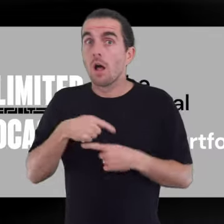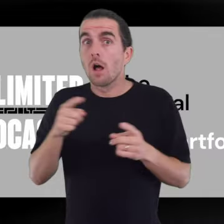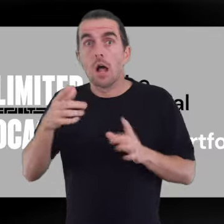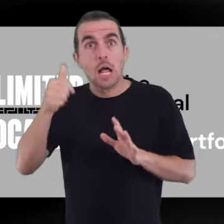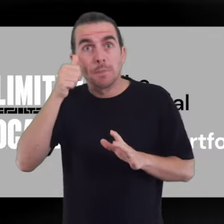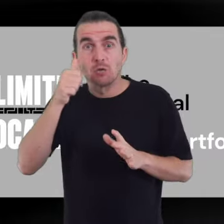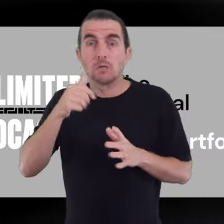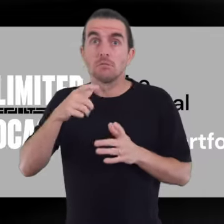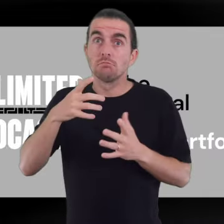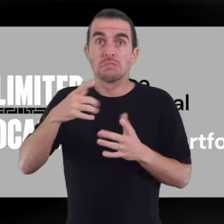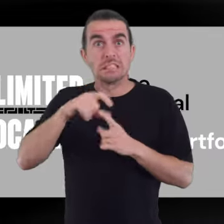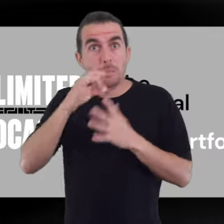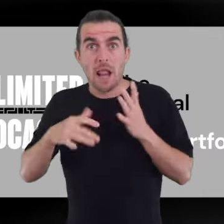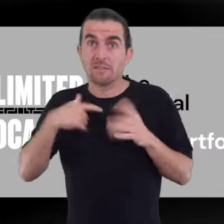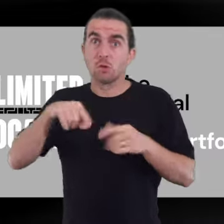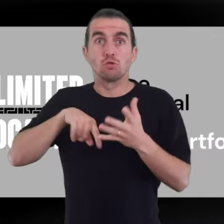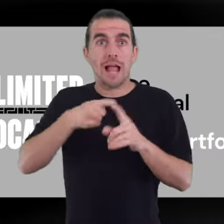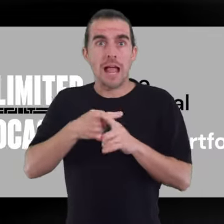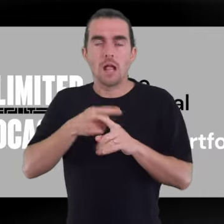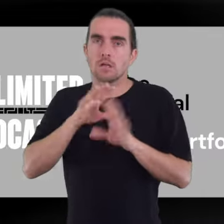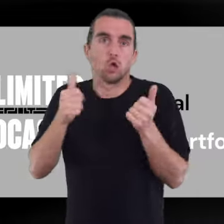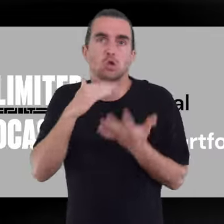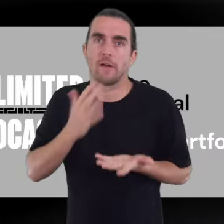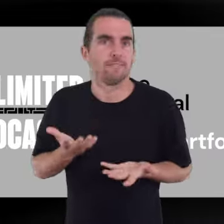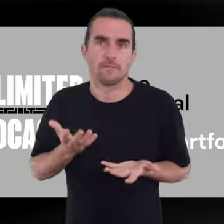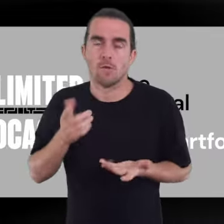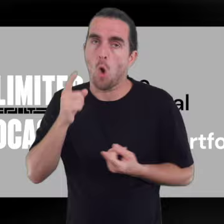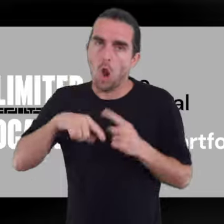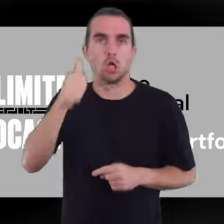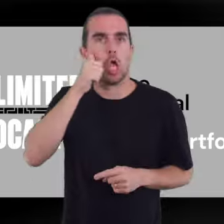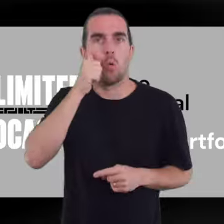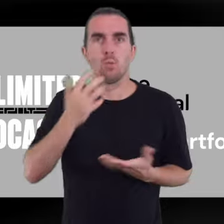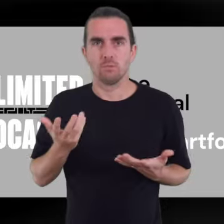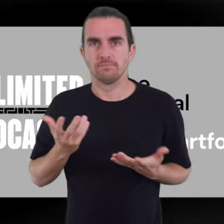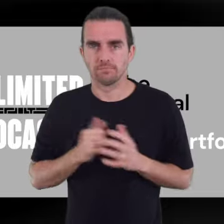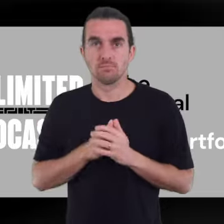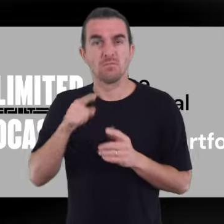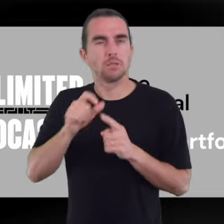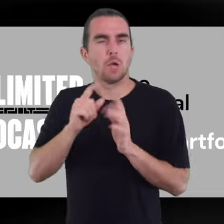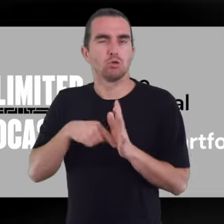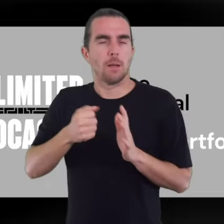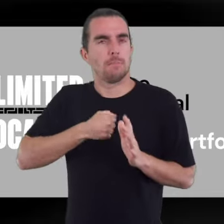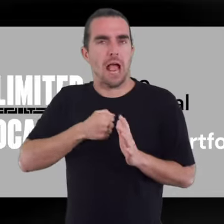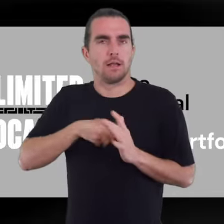with disability living in the UK, it's just not good enough, and everybody knows that. This project is rooted in that,